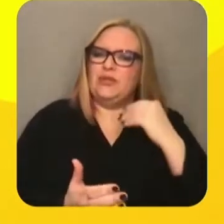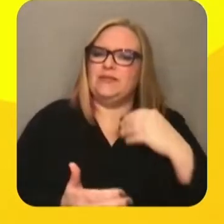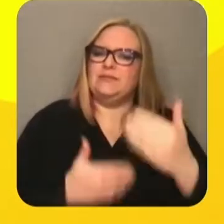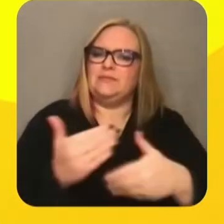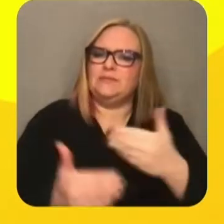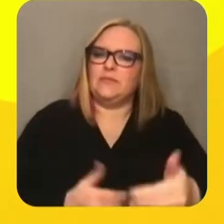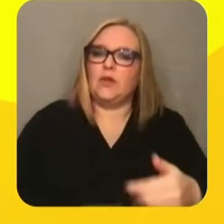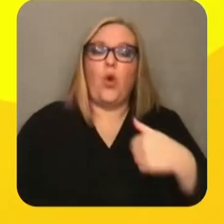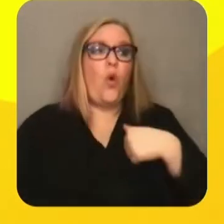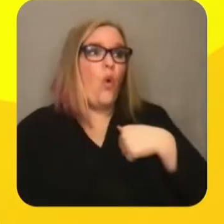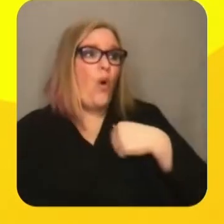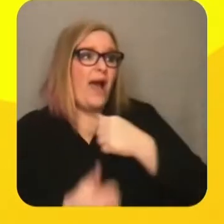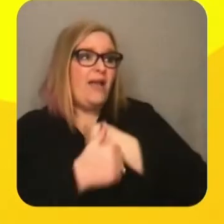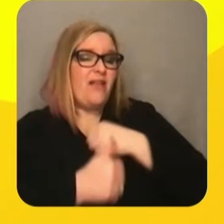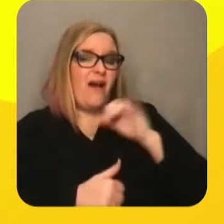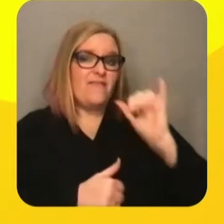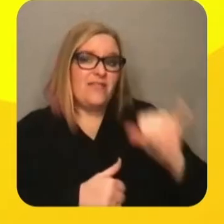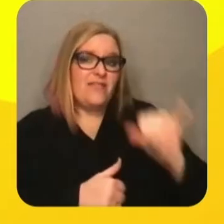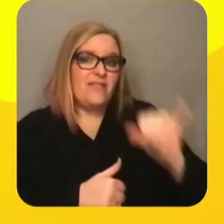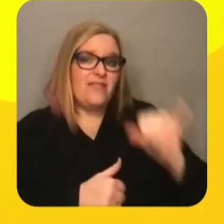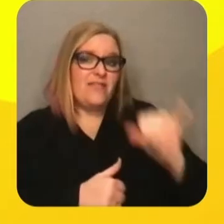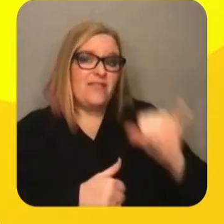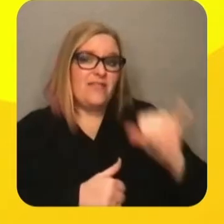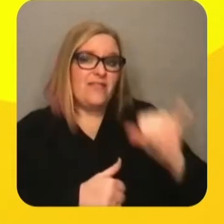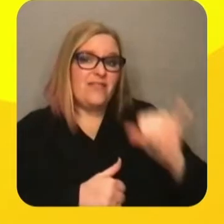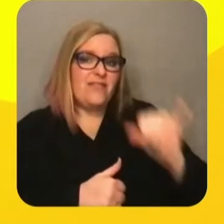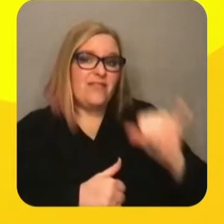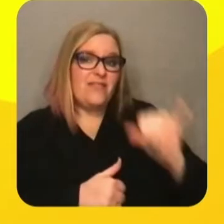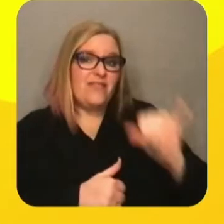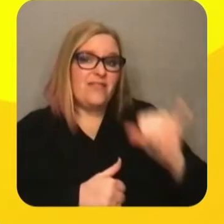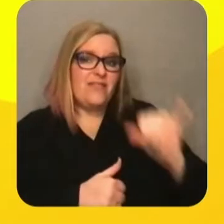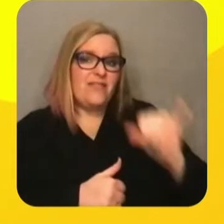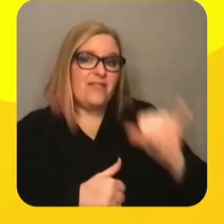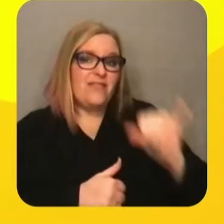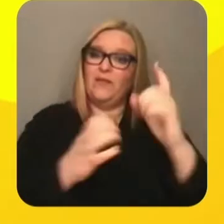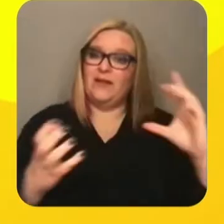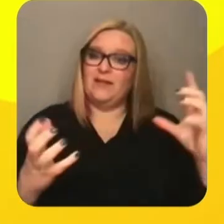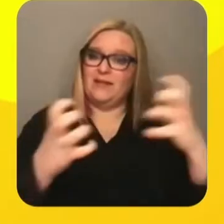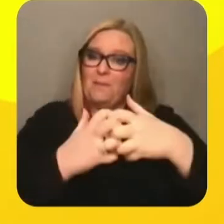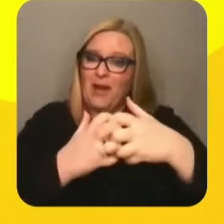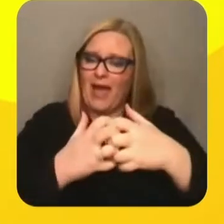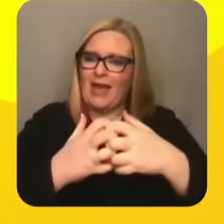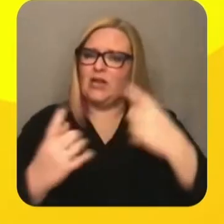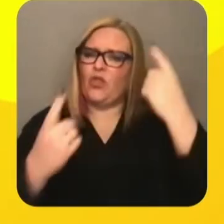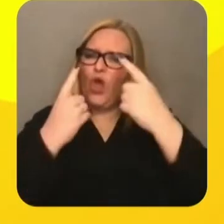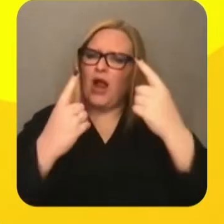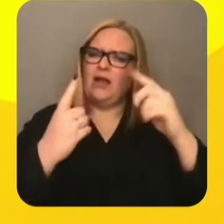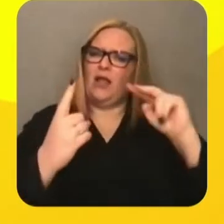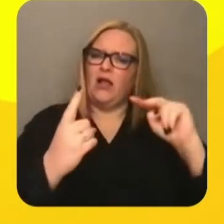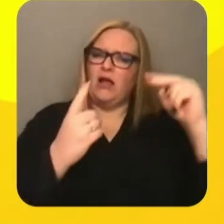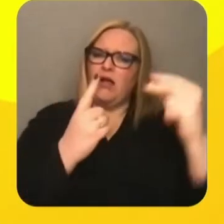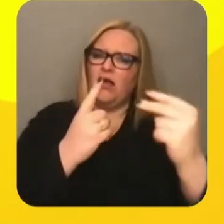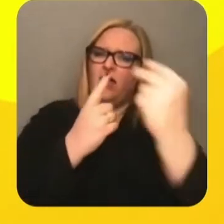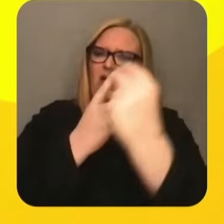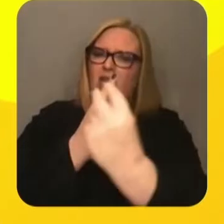I mean, the breadth of the way that you have combined and thought about it from an entirety of people experience and then depth report.